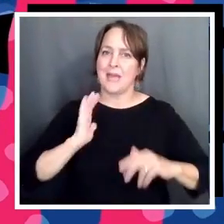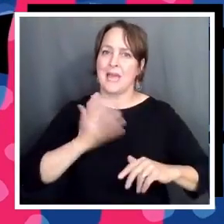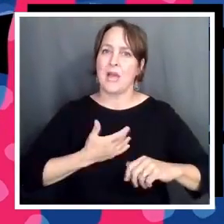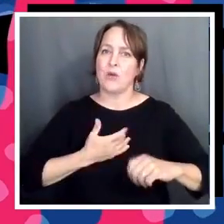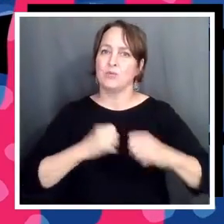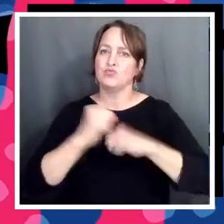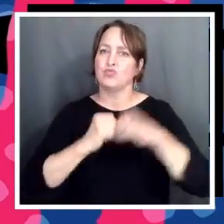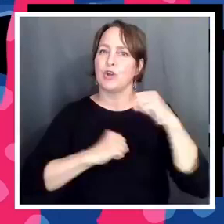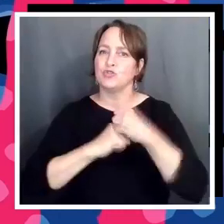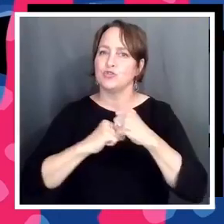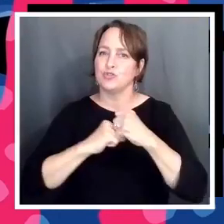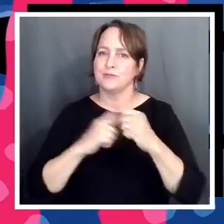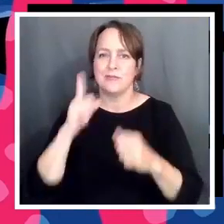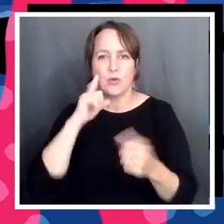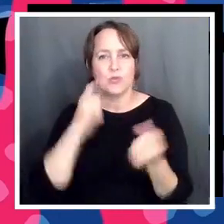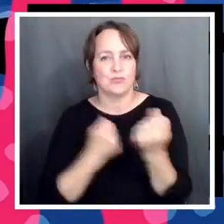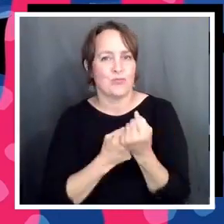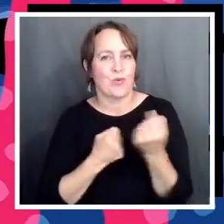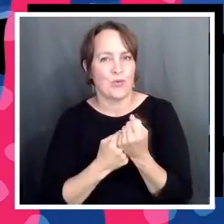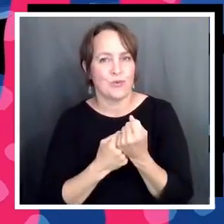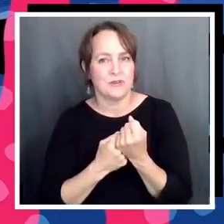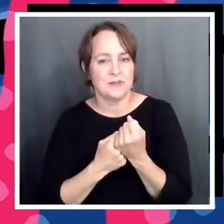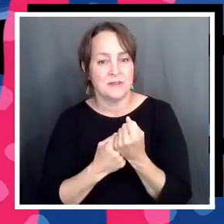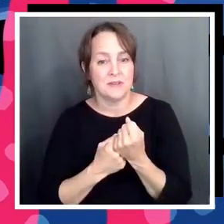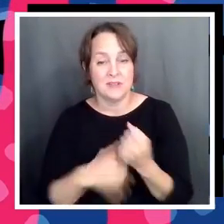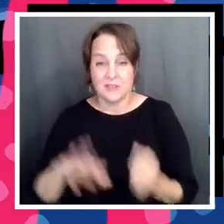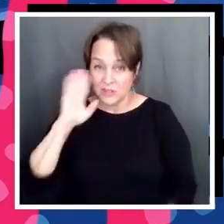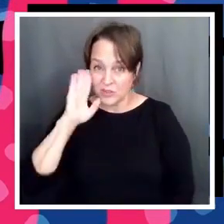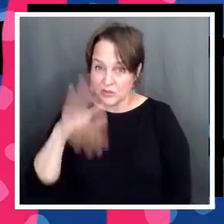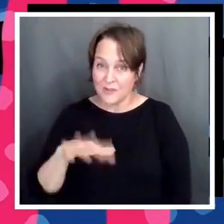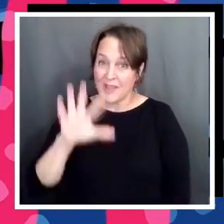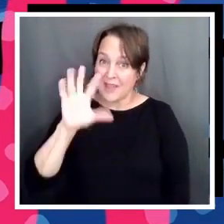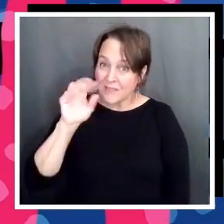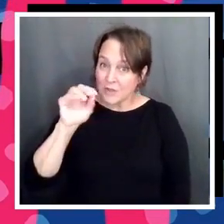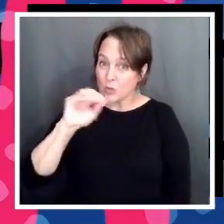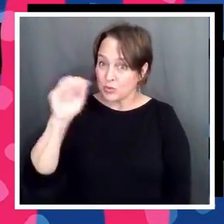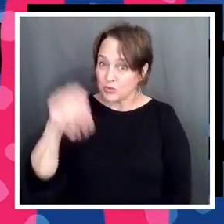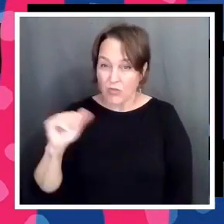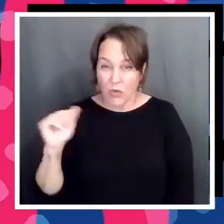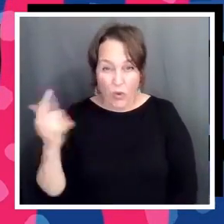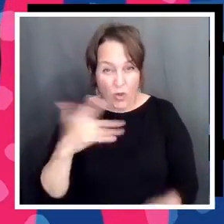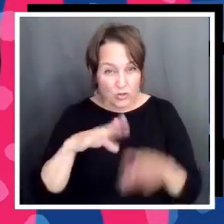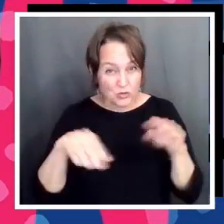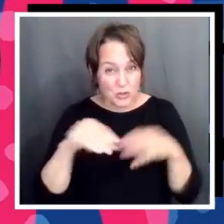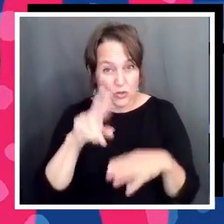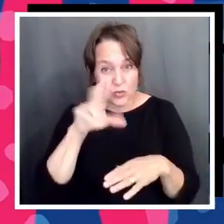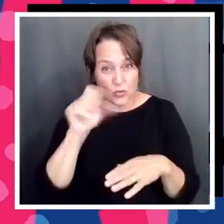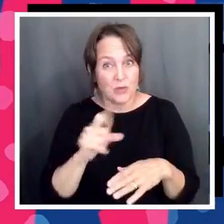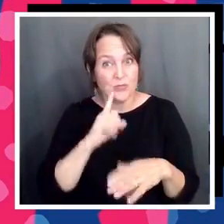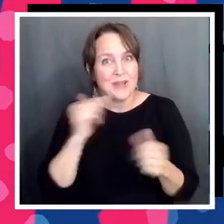ACTIVITY COMING UP AIMED AT HELPING TO GET THE WORD OUT ABOUT THE CHILD TAX CREDIT. IN BUILDING THE CARE